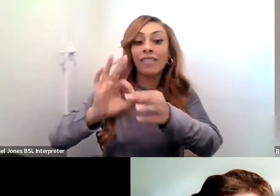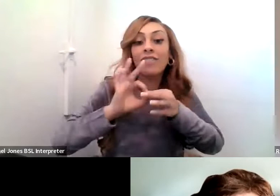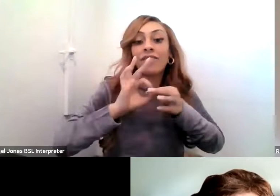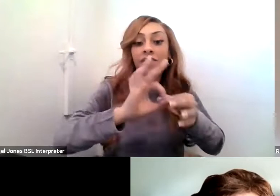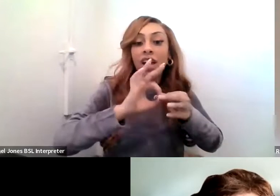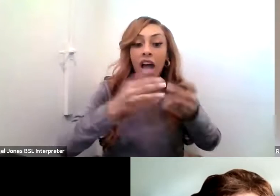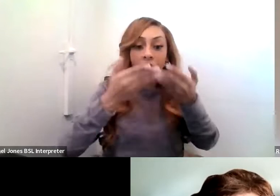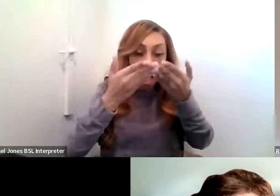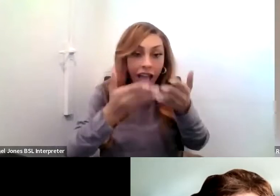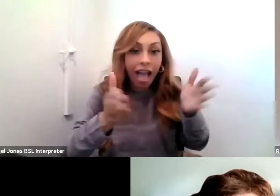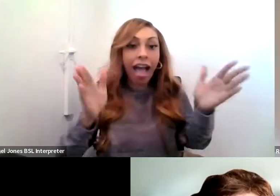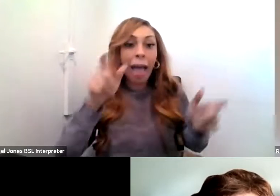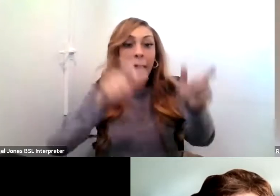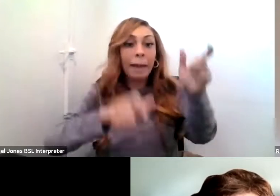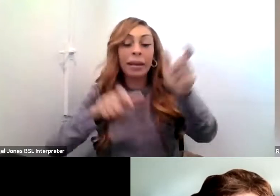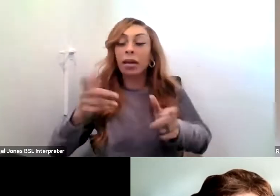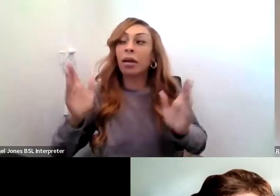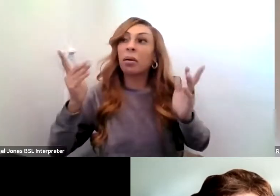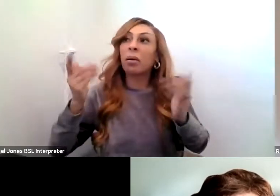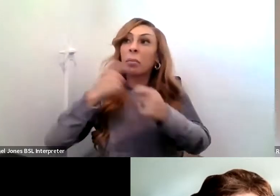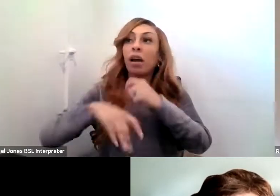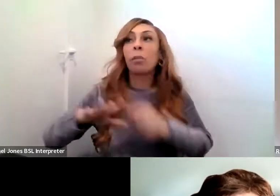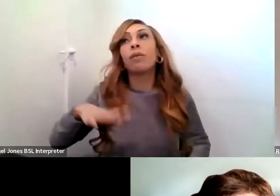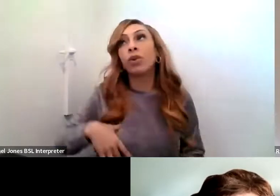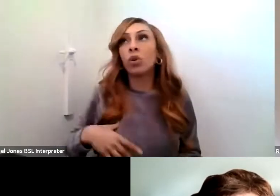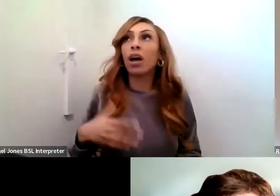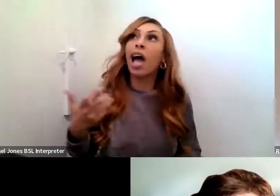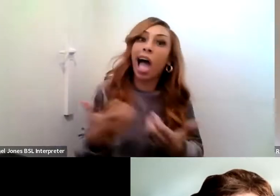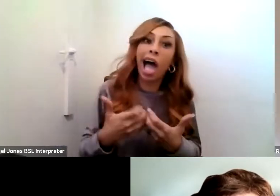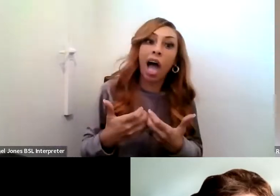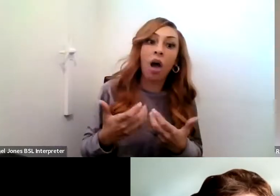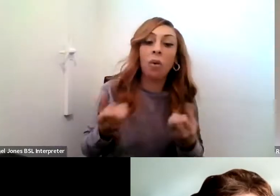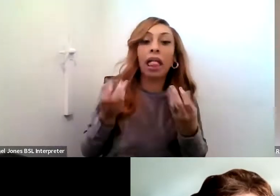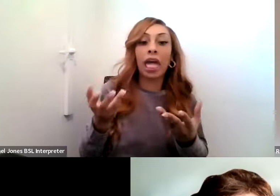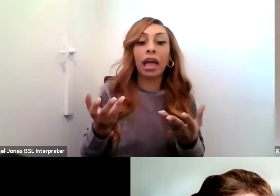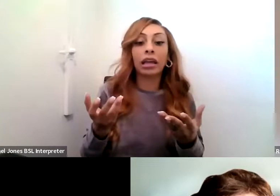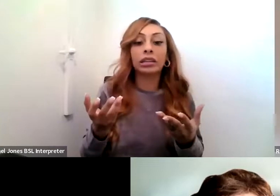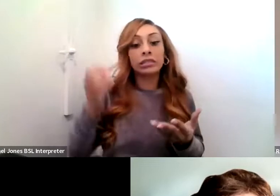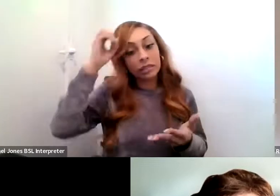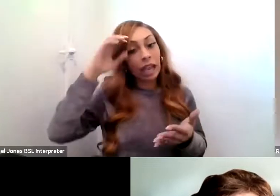instead becomes: how do we let these audiences passively experience our work?